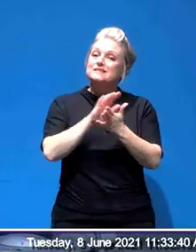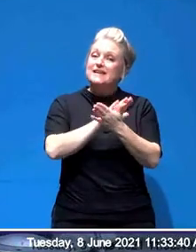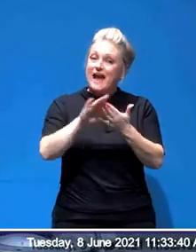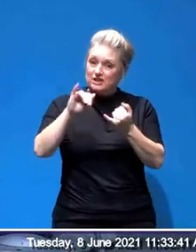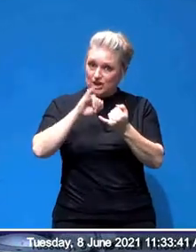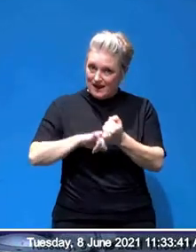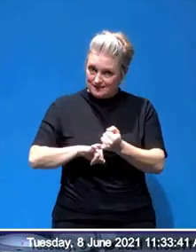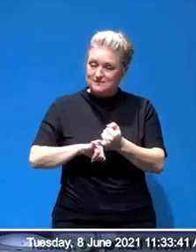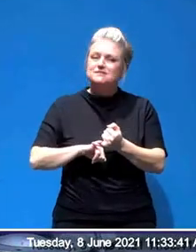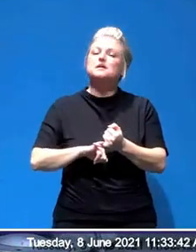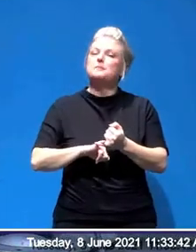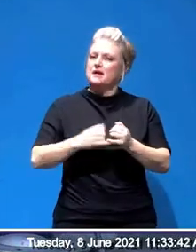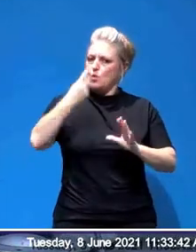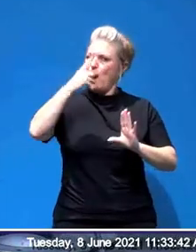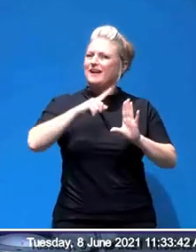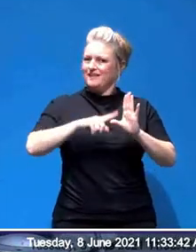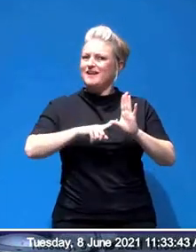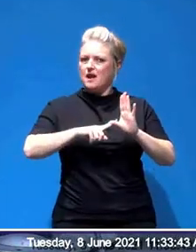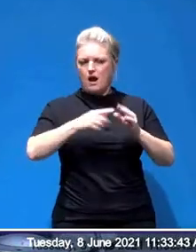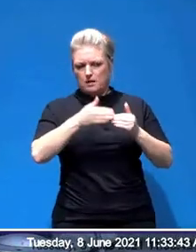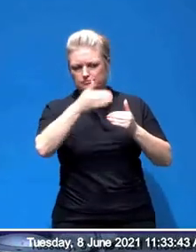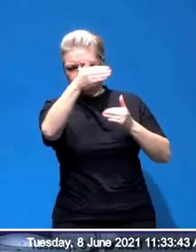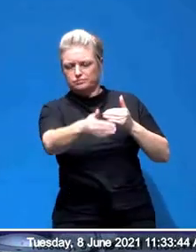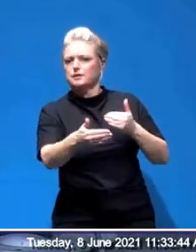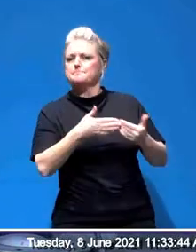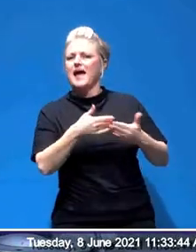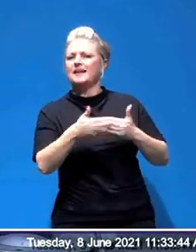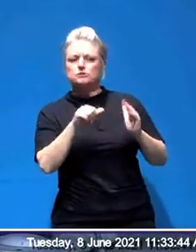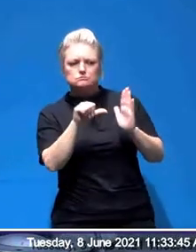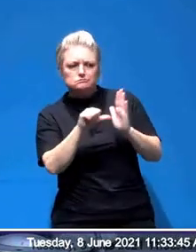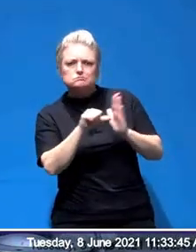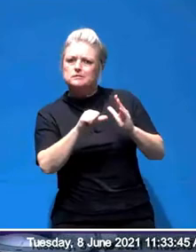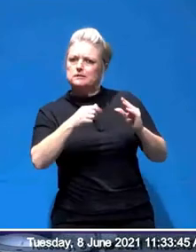finances for a year or so, did you then make arrangements that you became